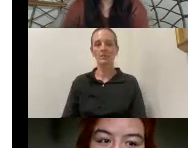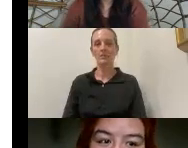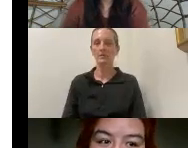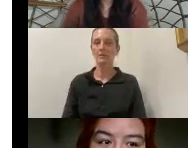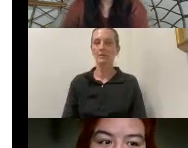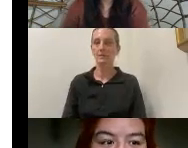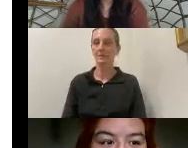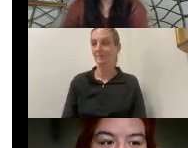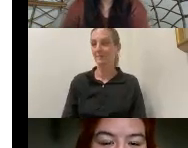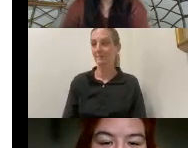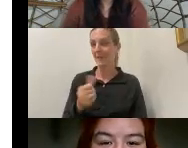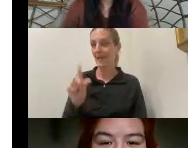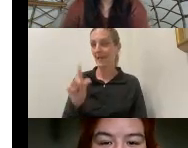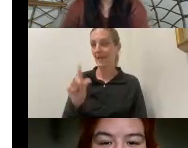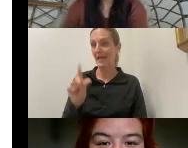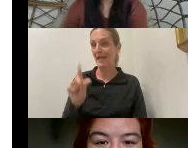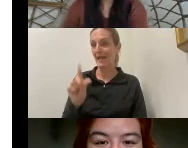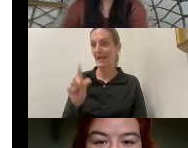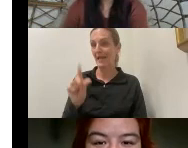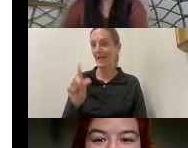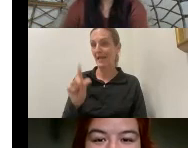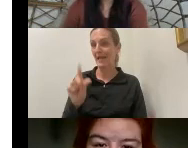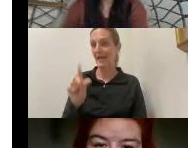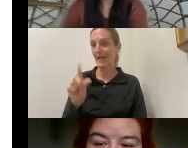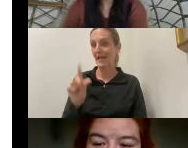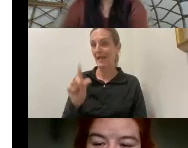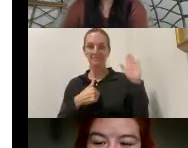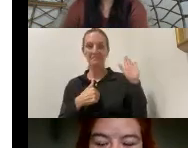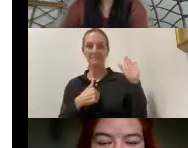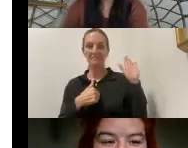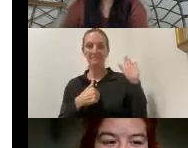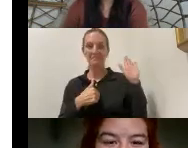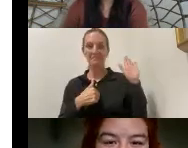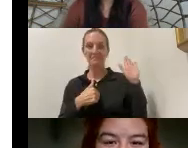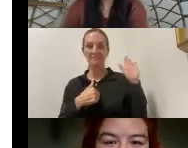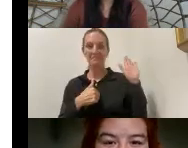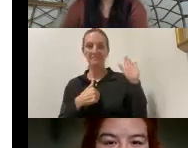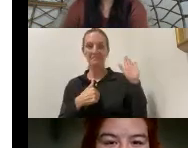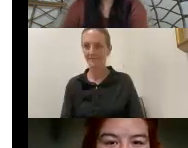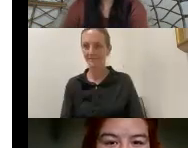Sekwanahcahk/Shelby Anderson: I can if you'll allow me, don't worry.